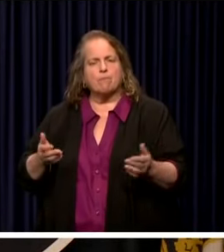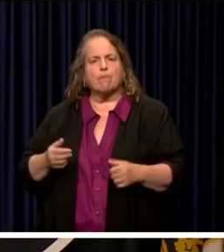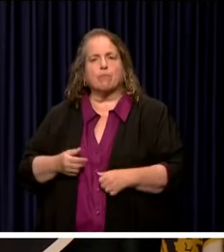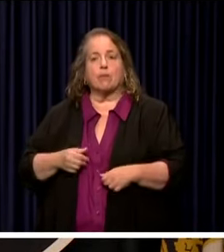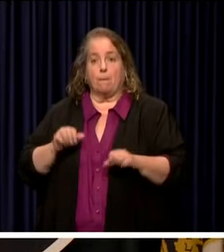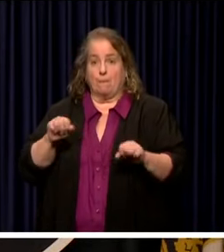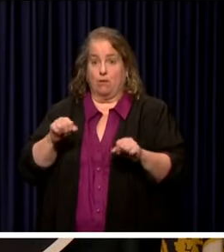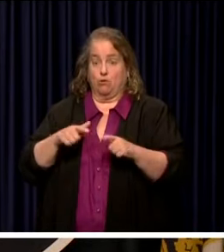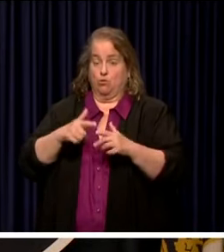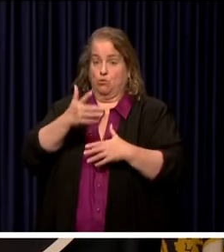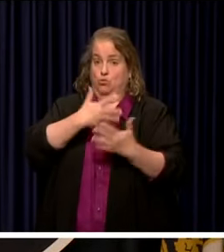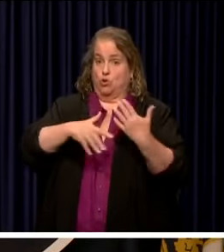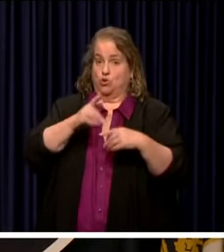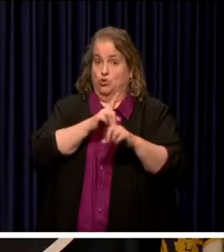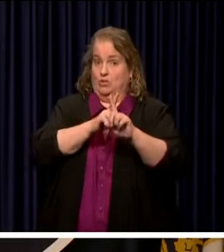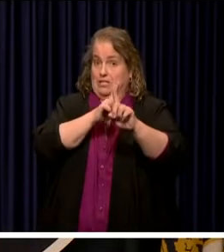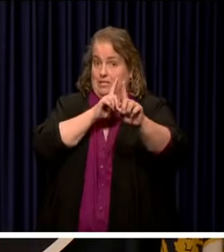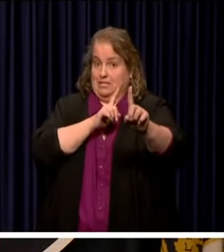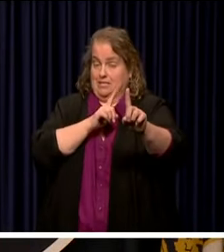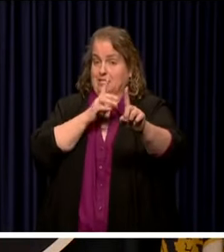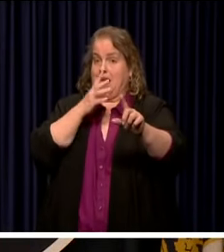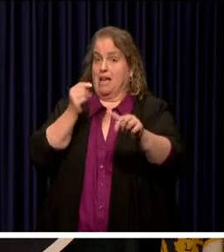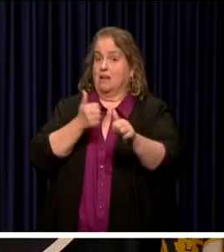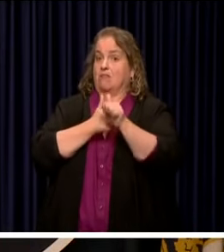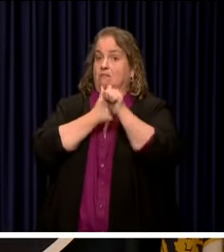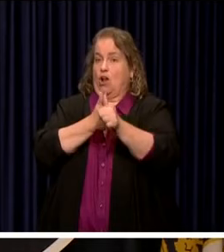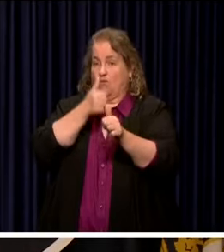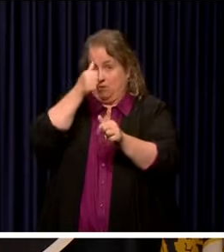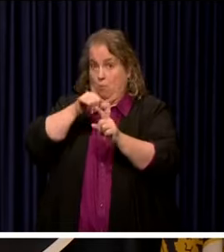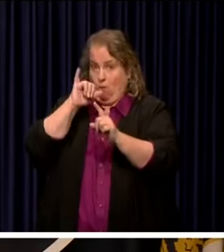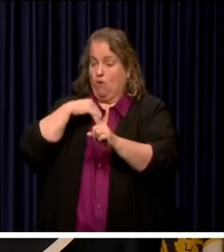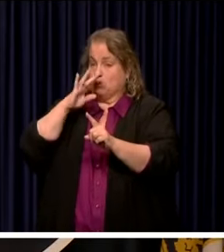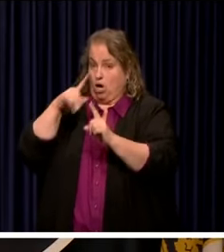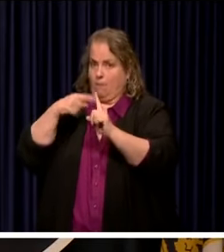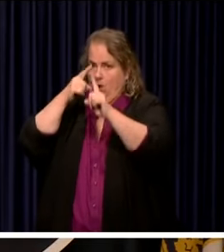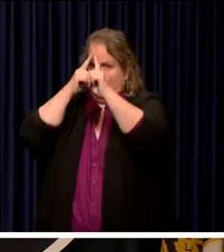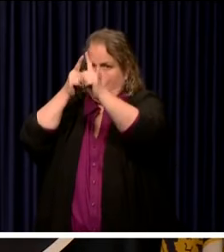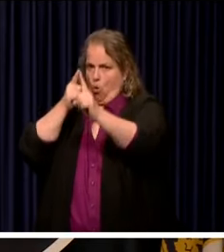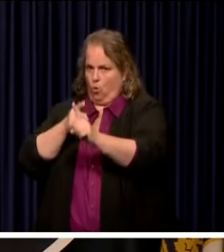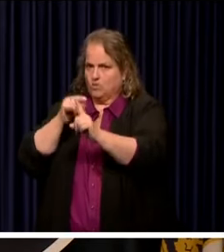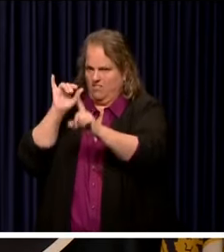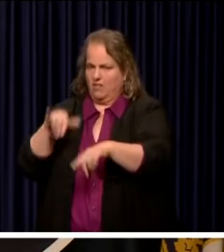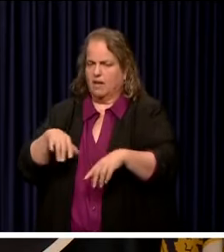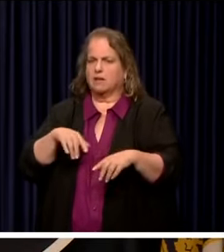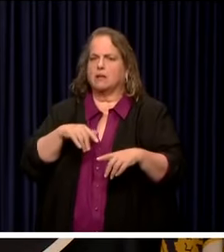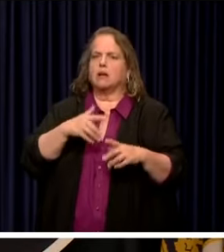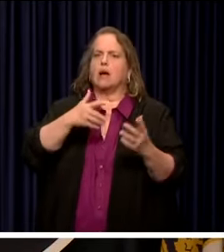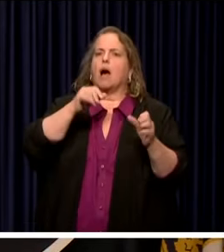SO WHAT WE'RE GOING TO BE ASKING